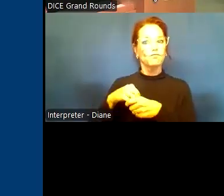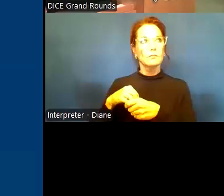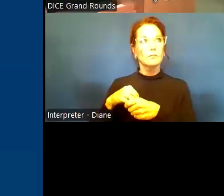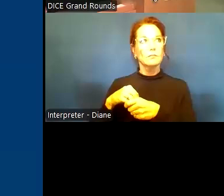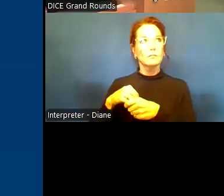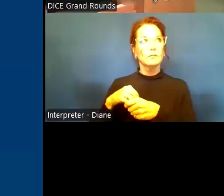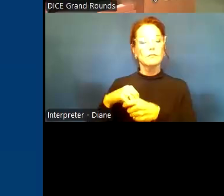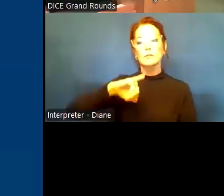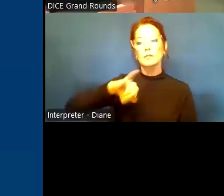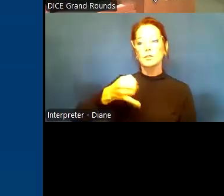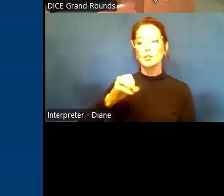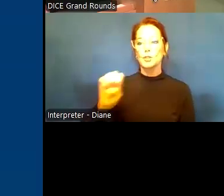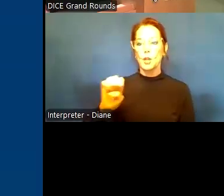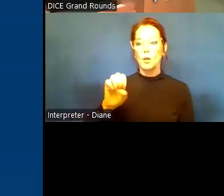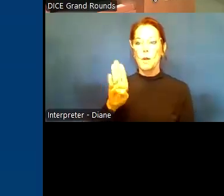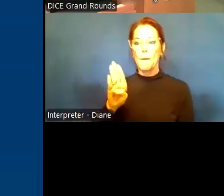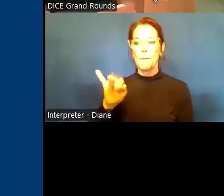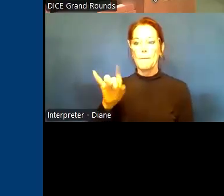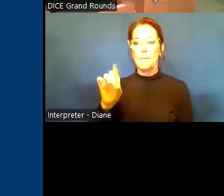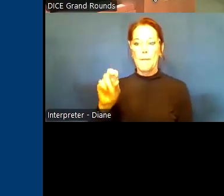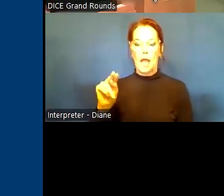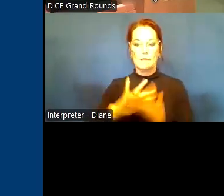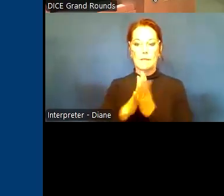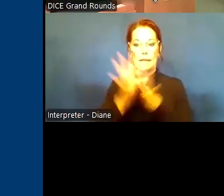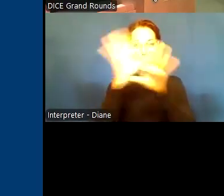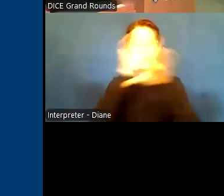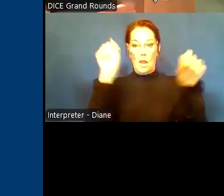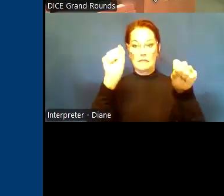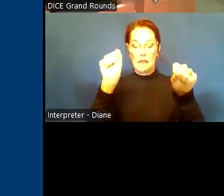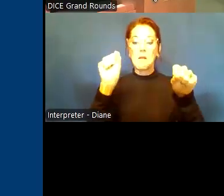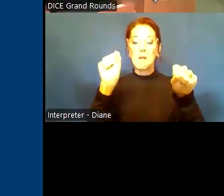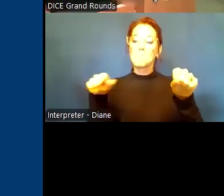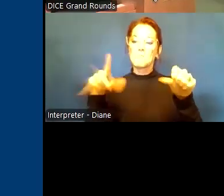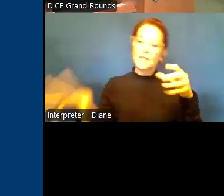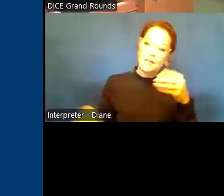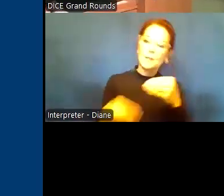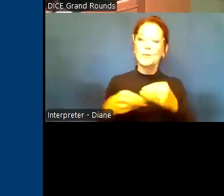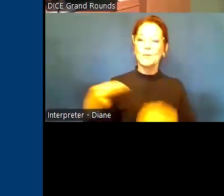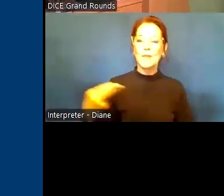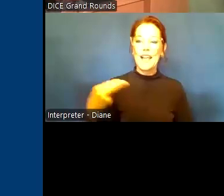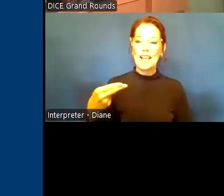Biden became president so that's a fairly new term within you know during his presidency so